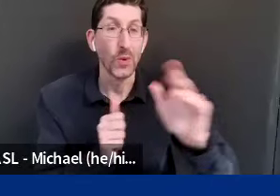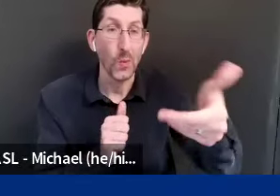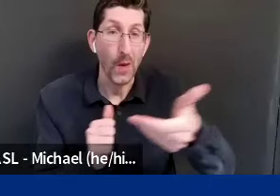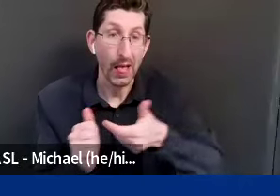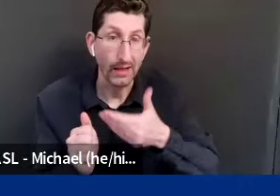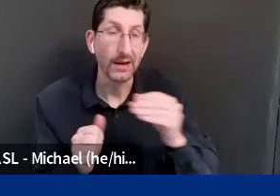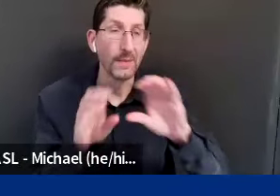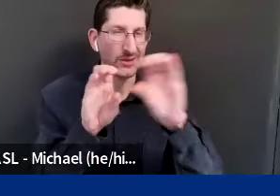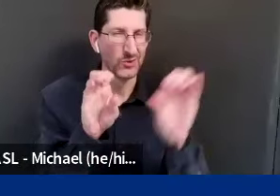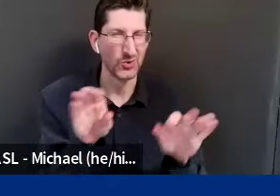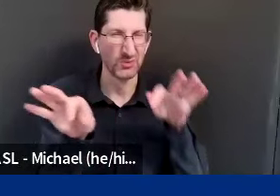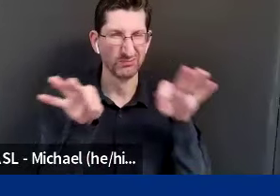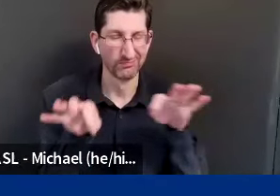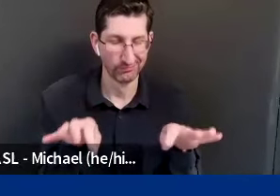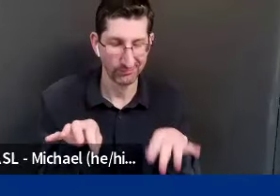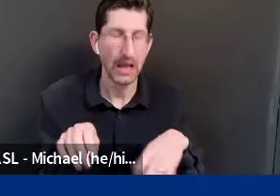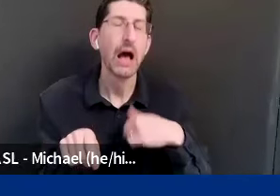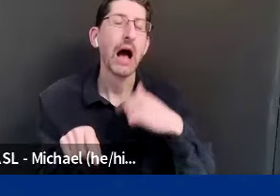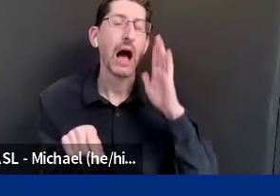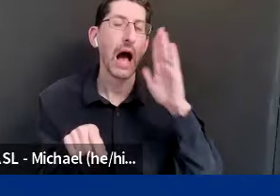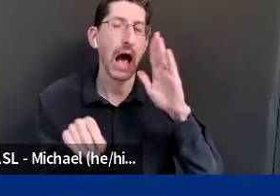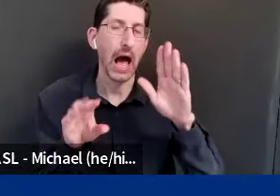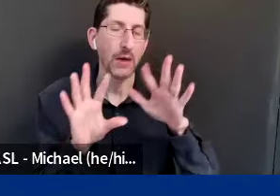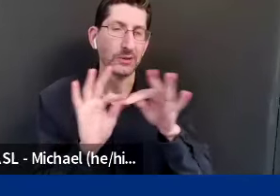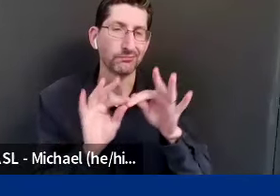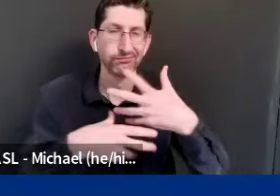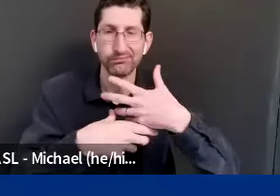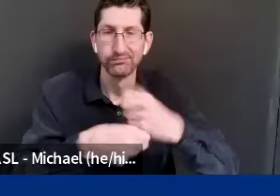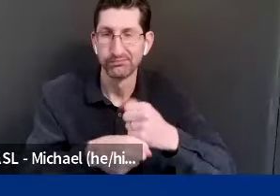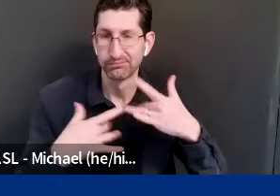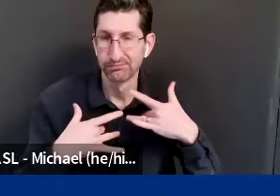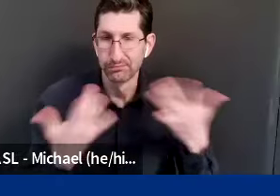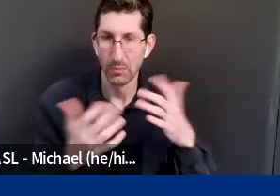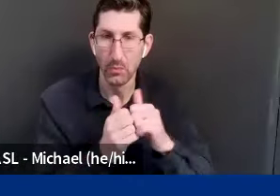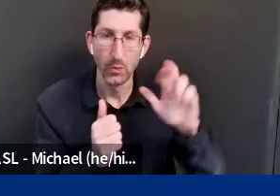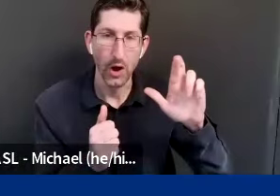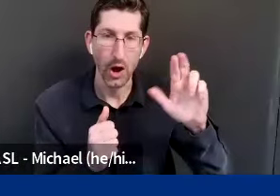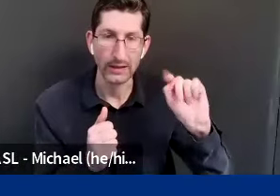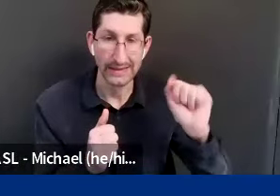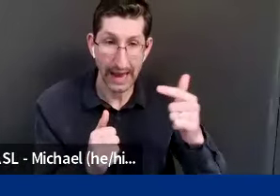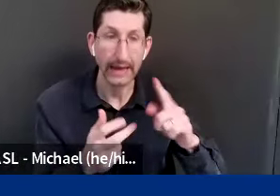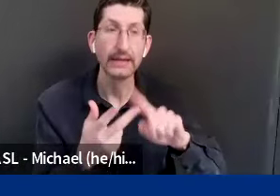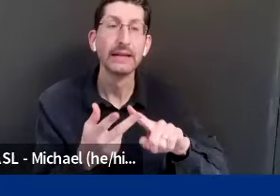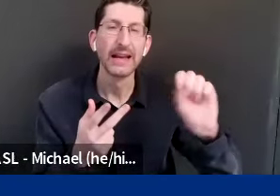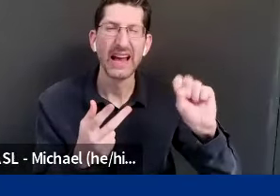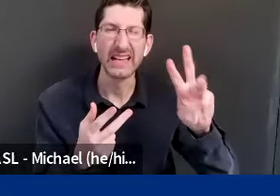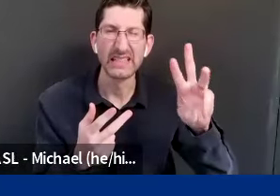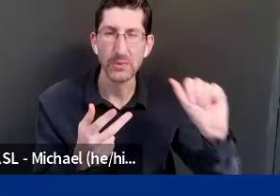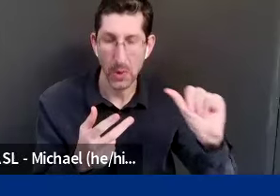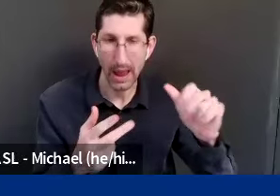THE MEETING. BEGIN WITH A WELCOME AND ZOOM DIRECTIONS. I WILL GIVE AN RTAG UPDATE.